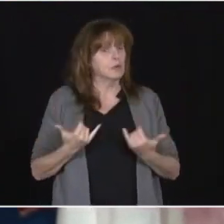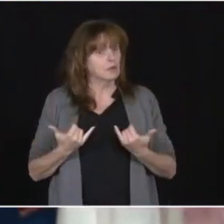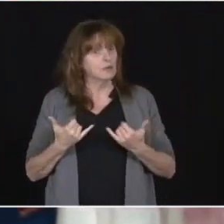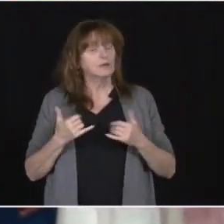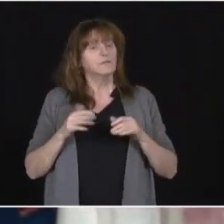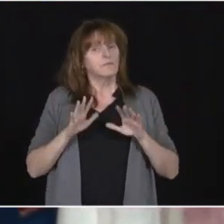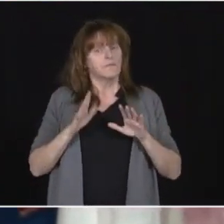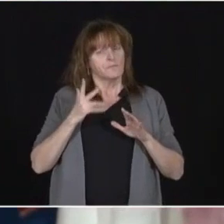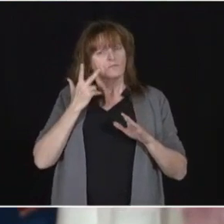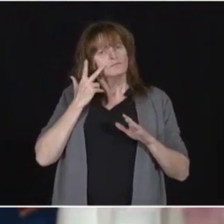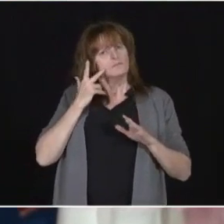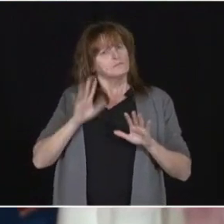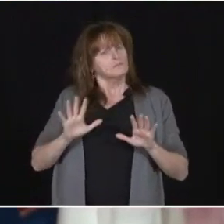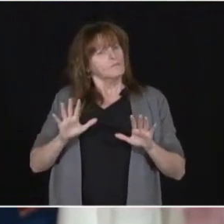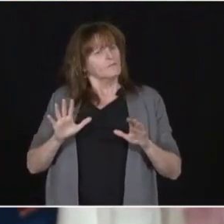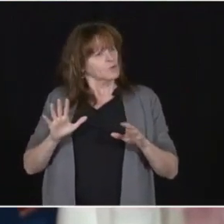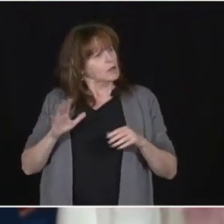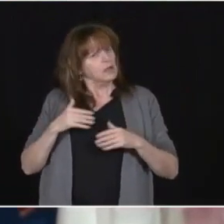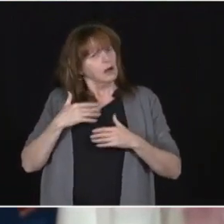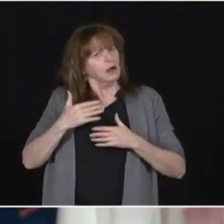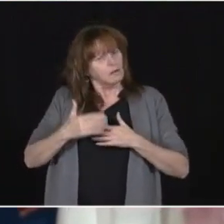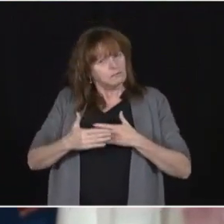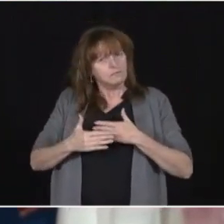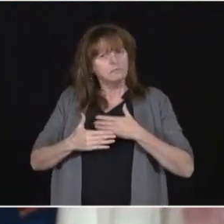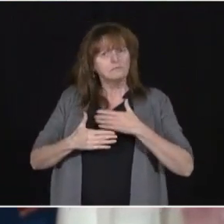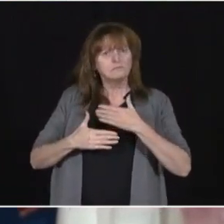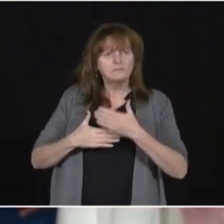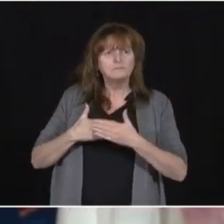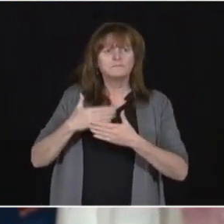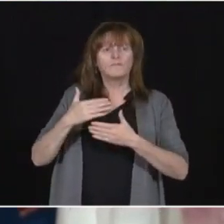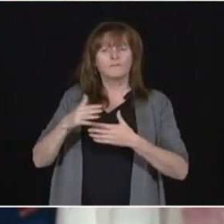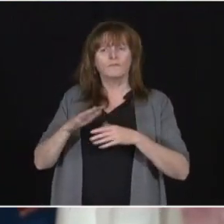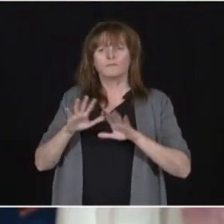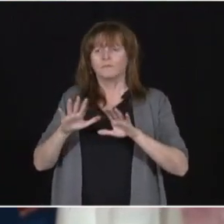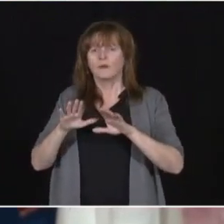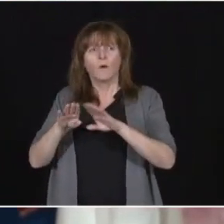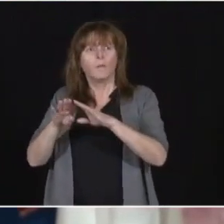as the weather improves, we improves, we need to remember